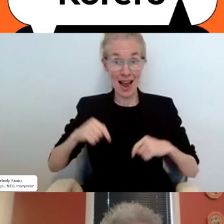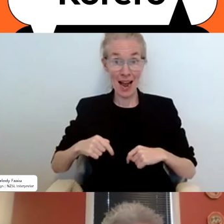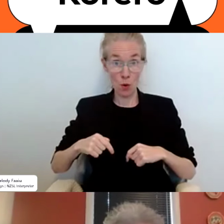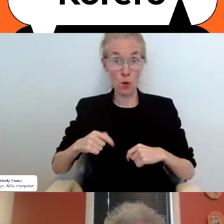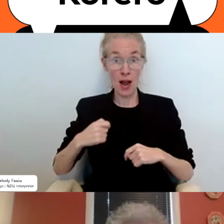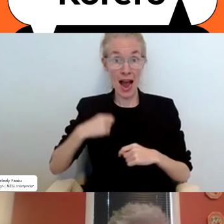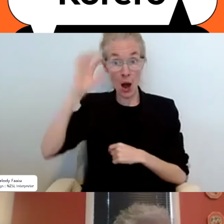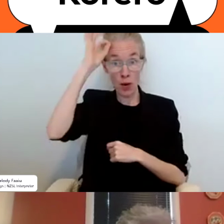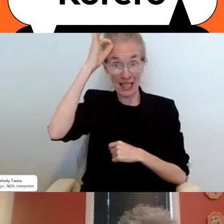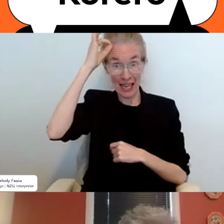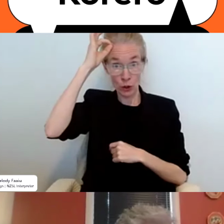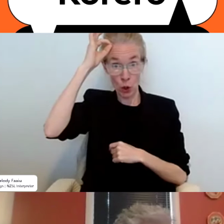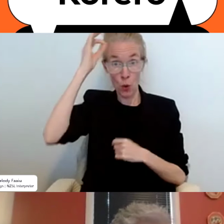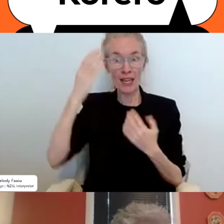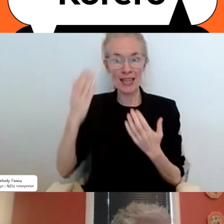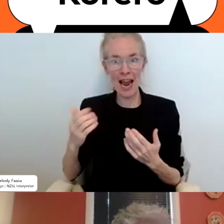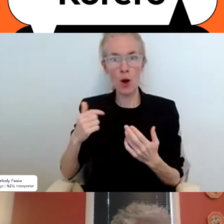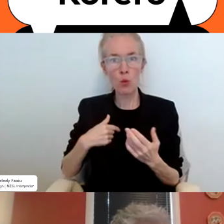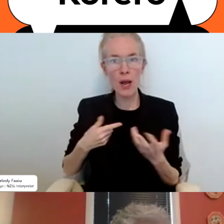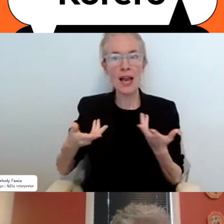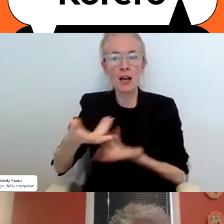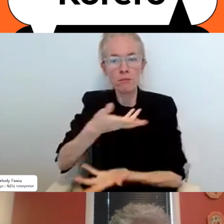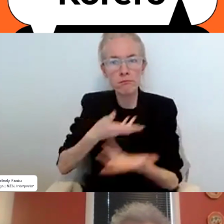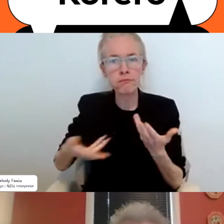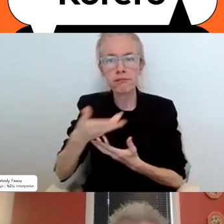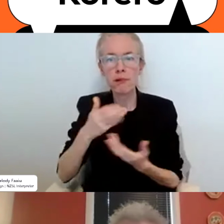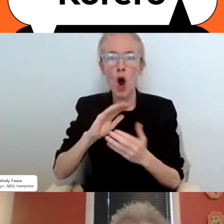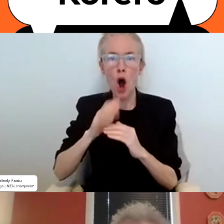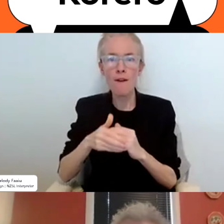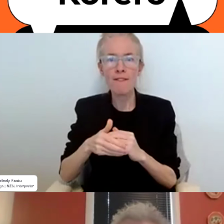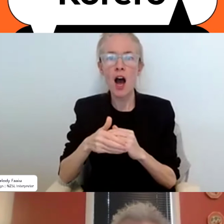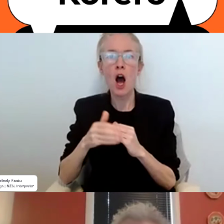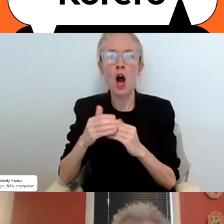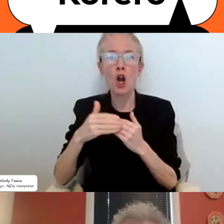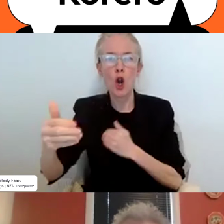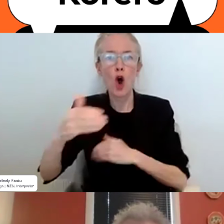council with our long-term plan, and the critical role of councils